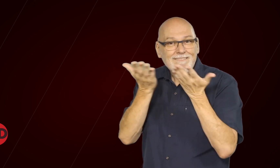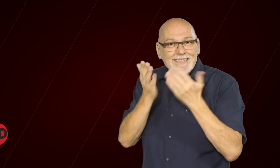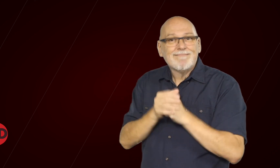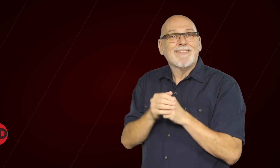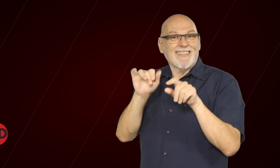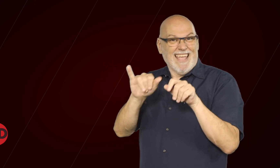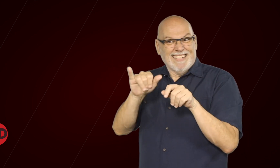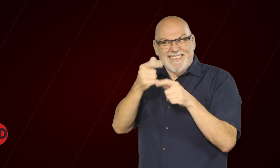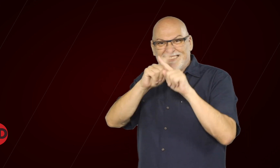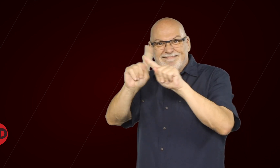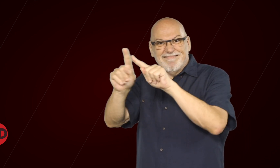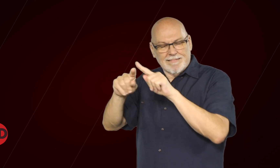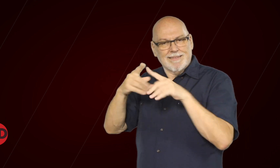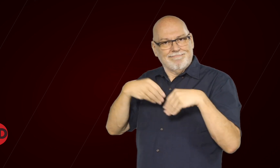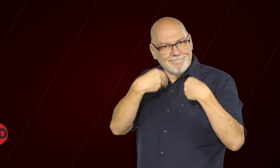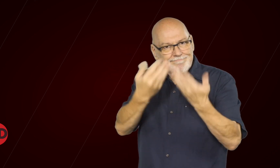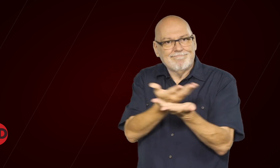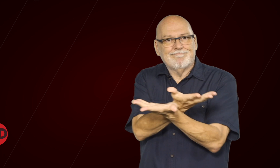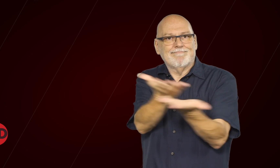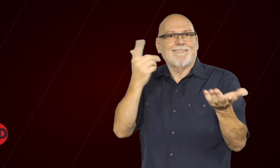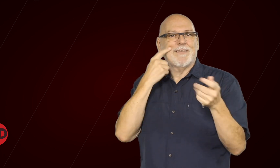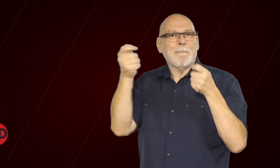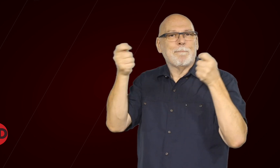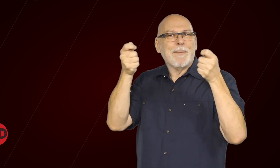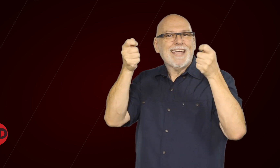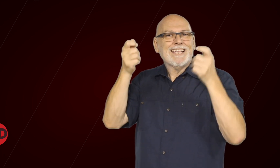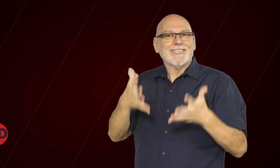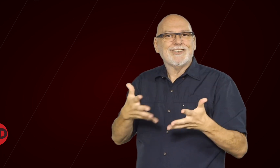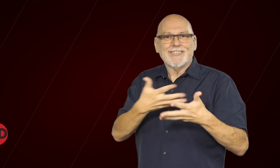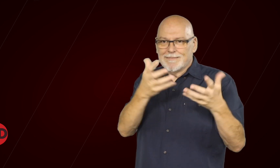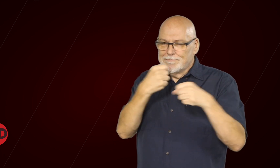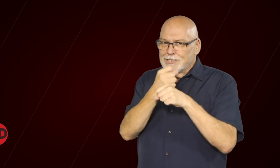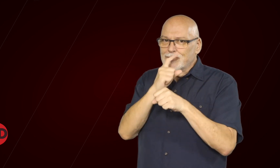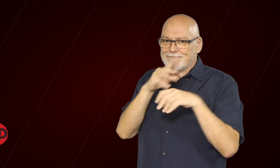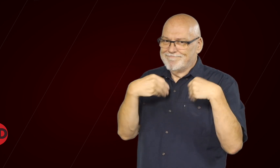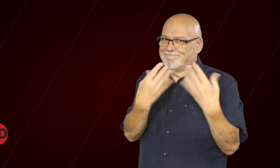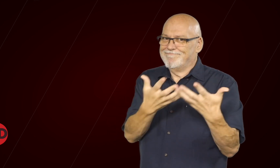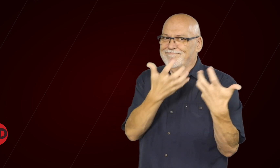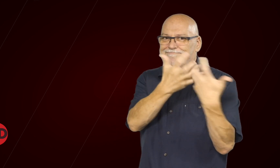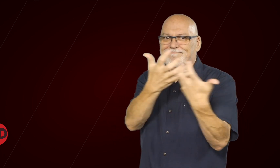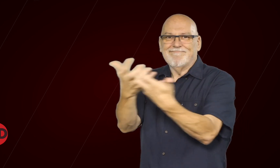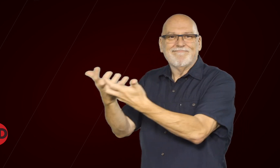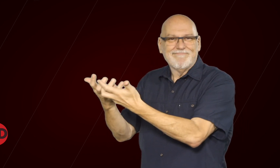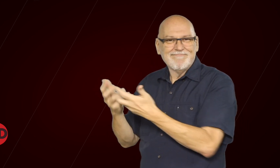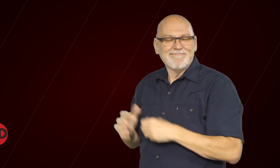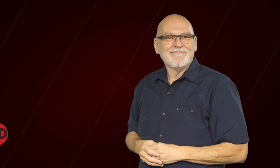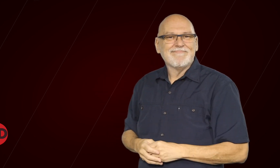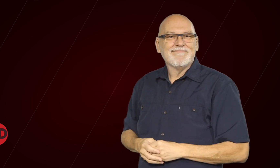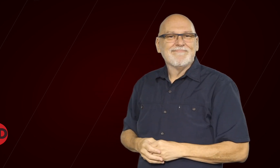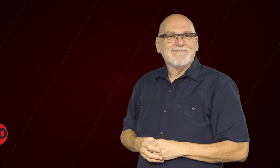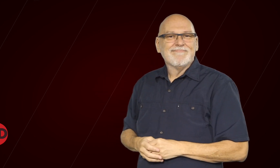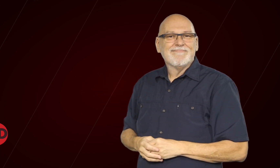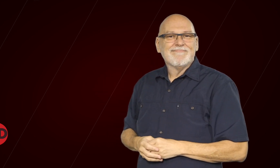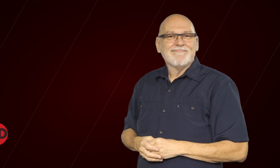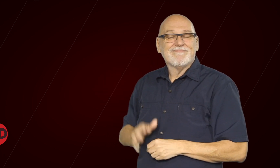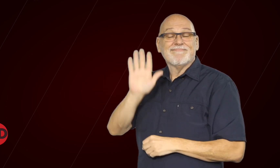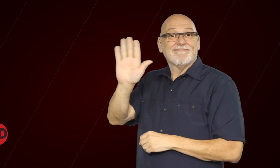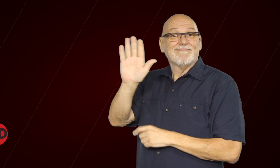duty to accommodate services that are available to managers.